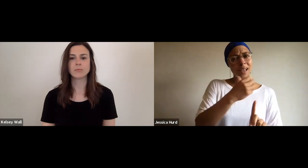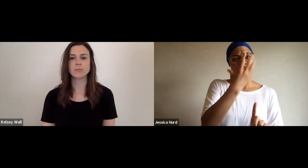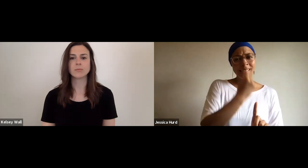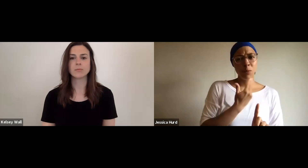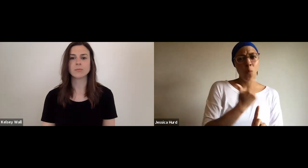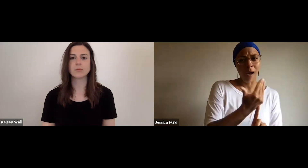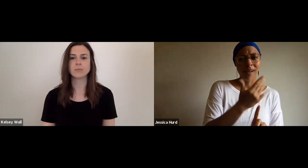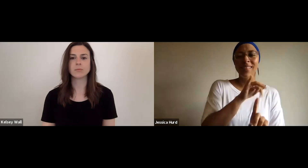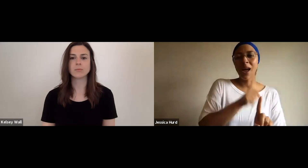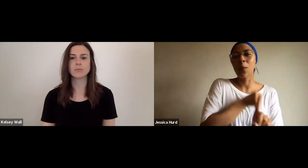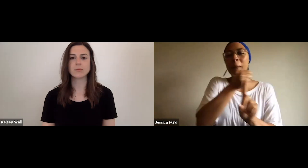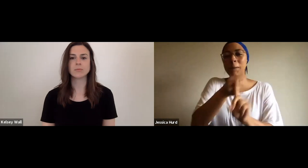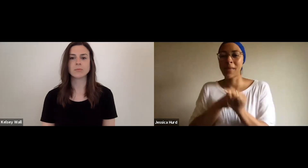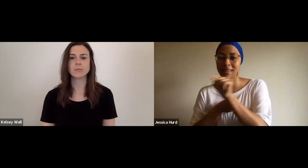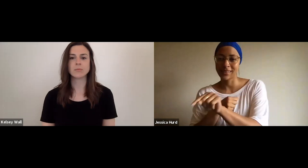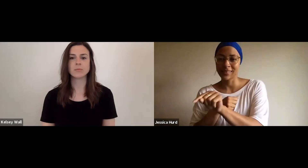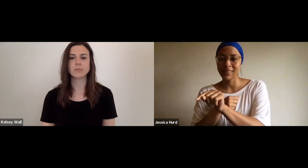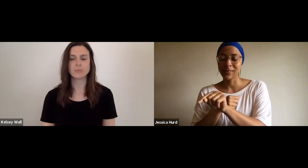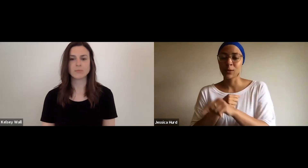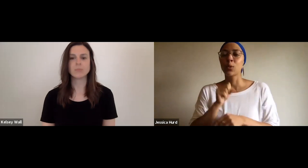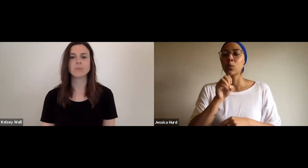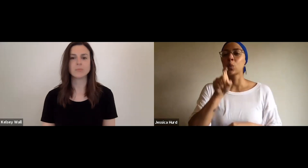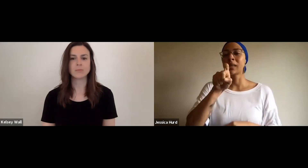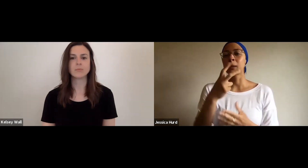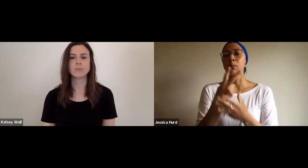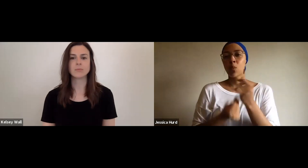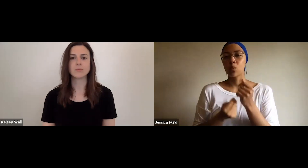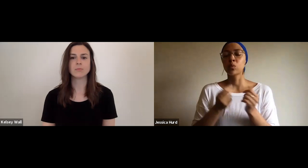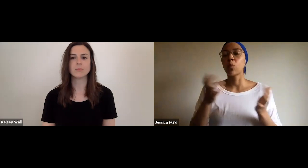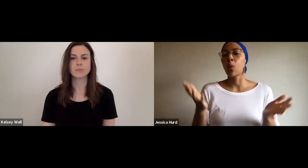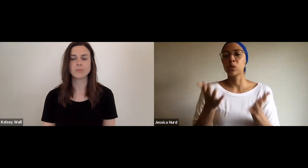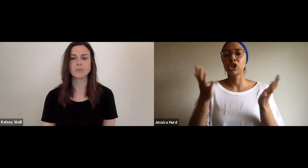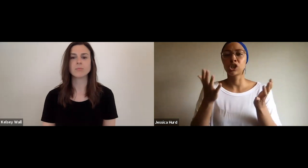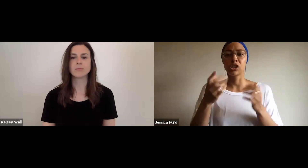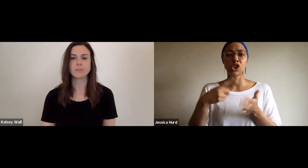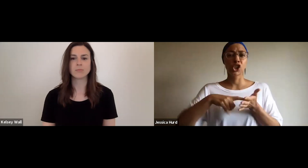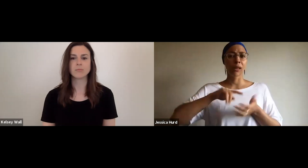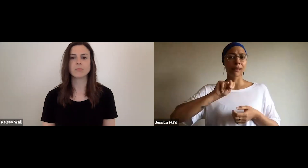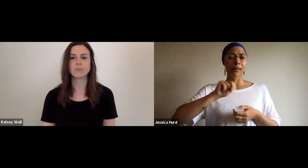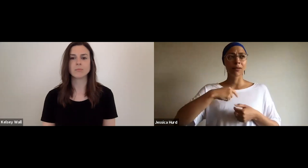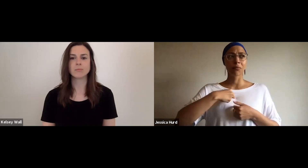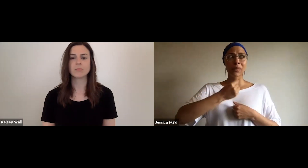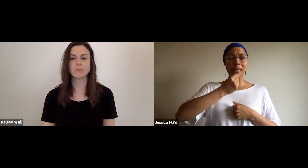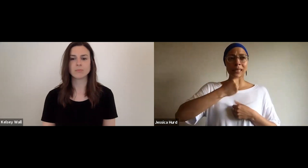Maybe you want to start a project but you're not sleeping well. That lack of sleep is going to affect the success of your project